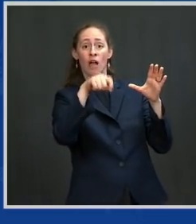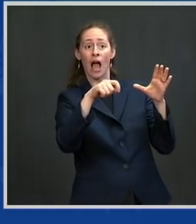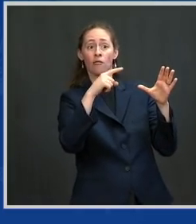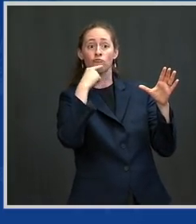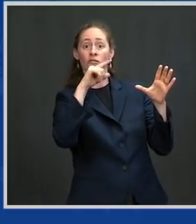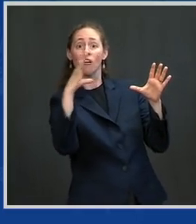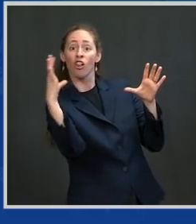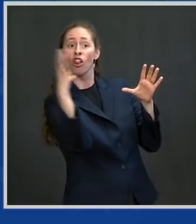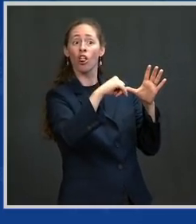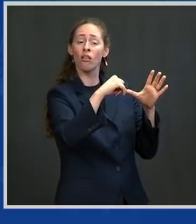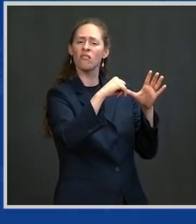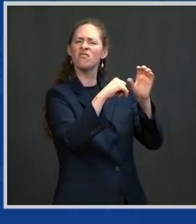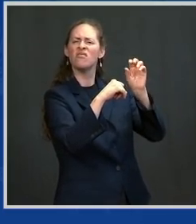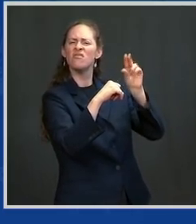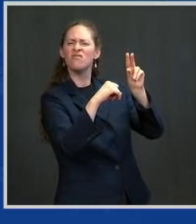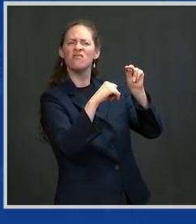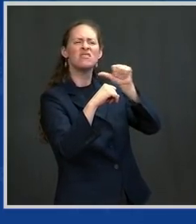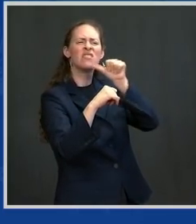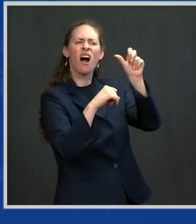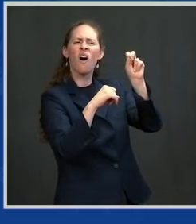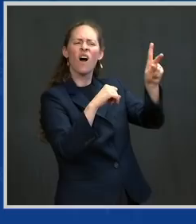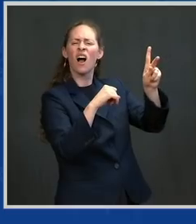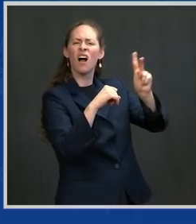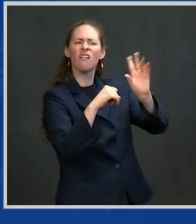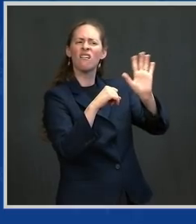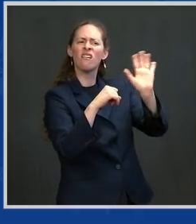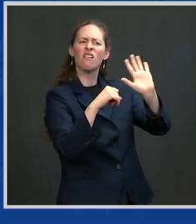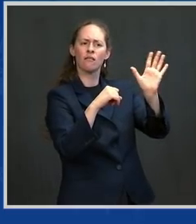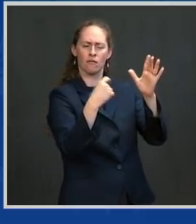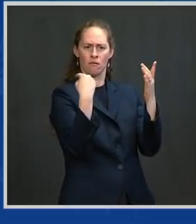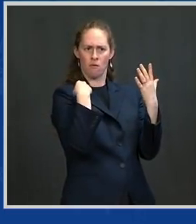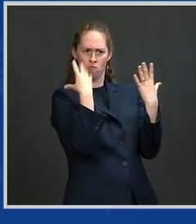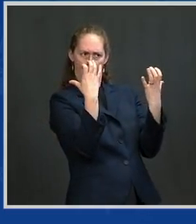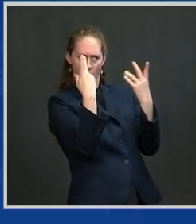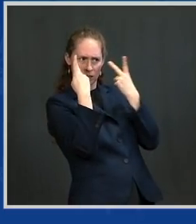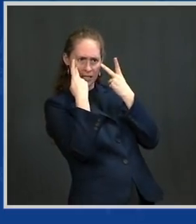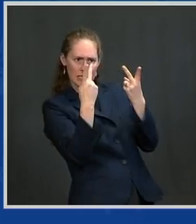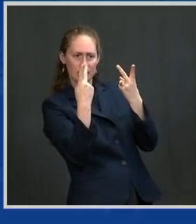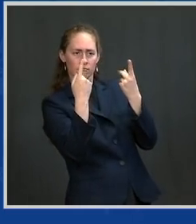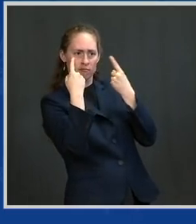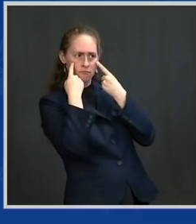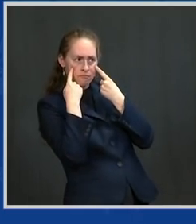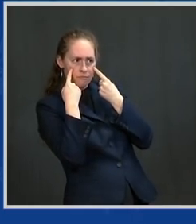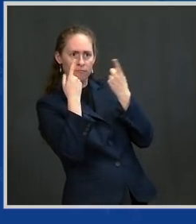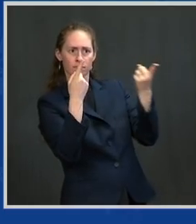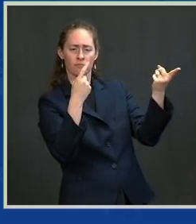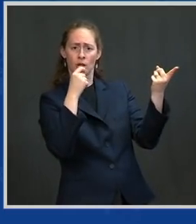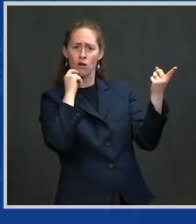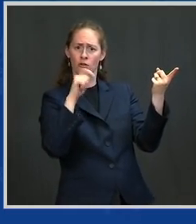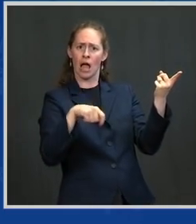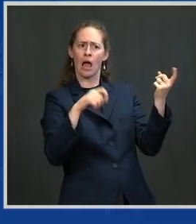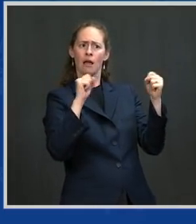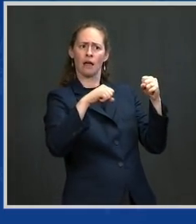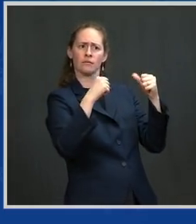to be able to maintain their physical security. Thank you all so very much. Sorry you're all here so late. Thank you very much.